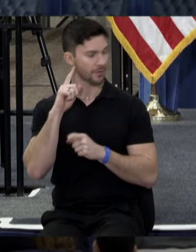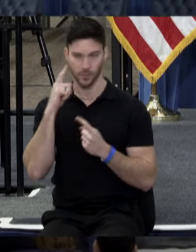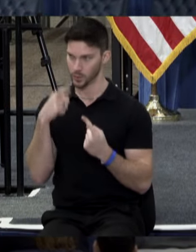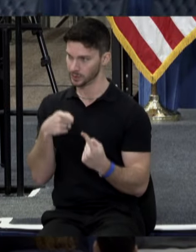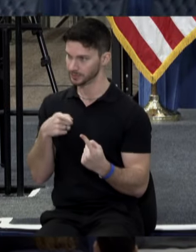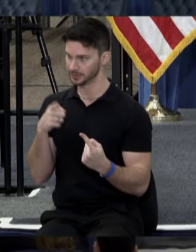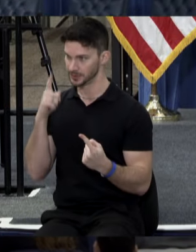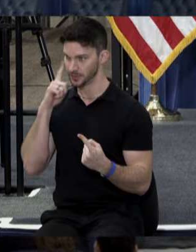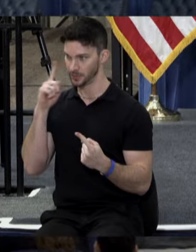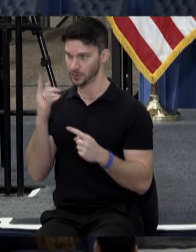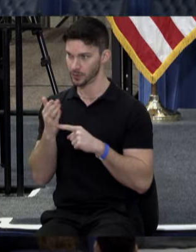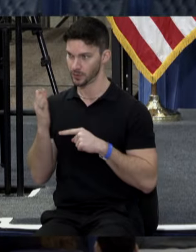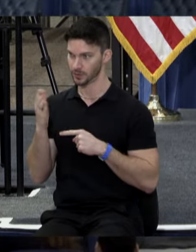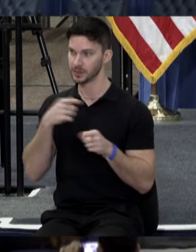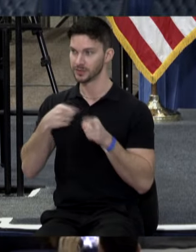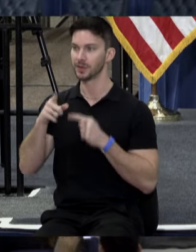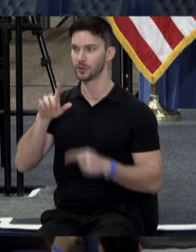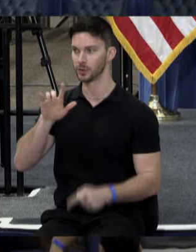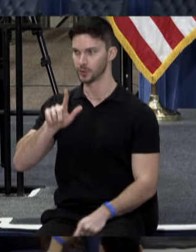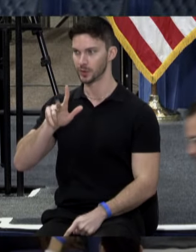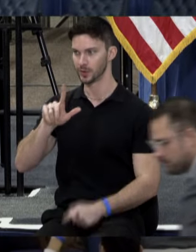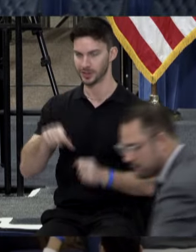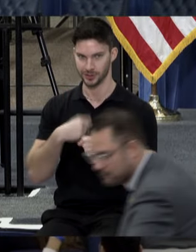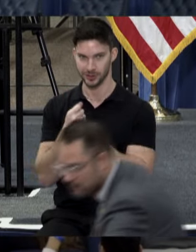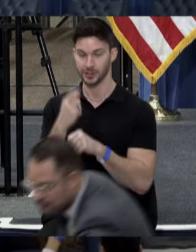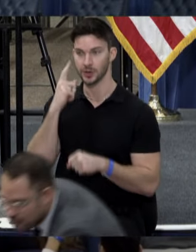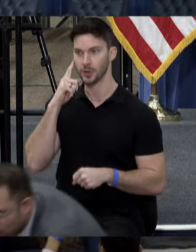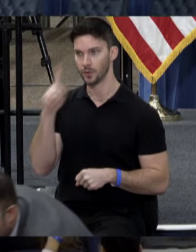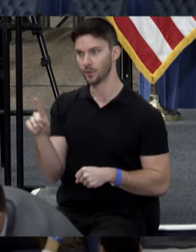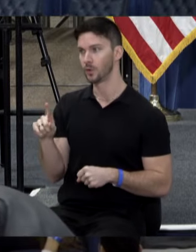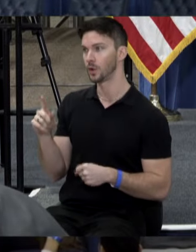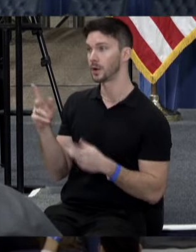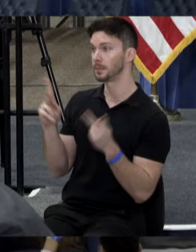supporting people with intellectual disabilities and autism to live meaningful